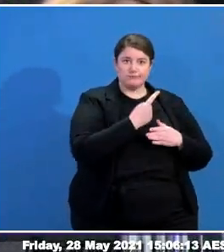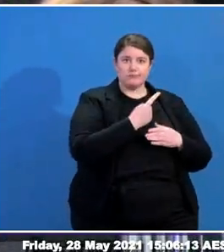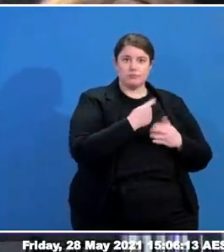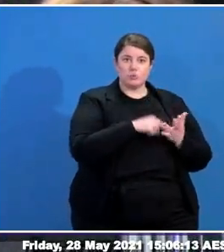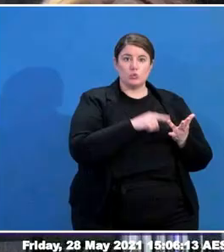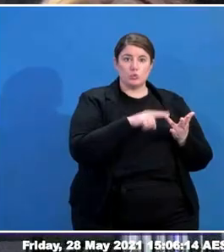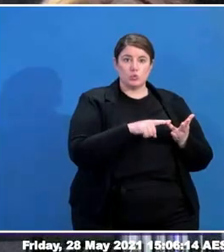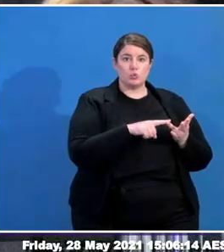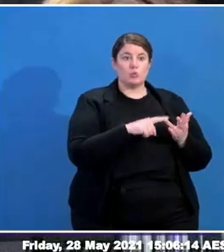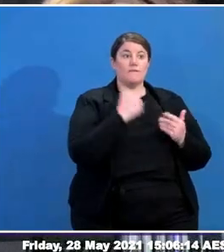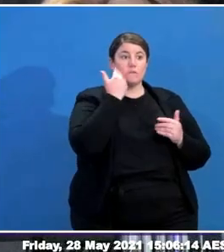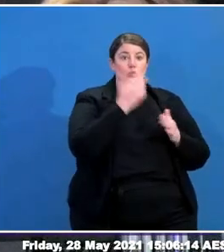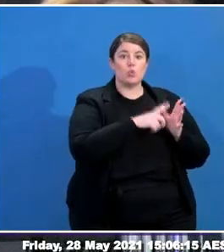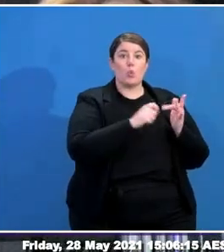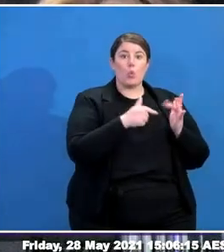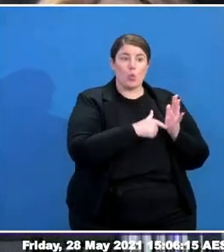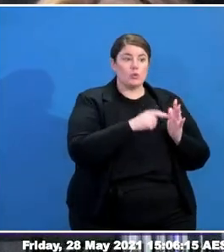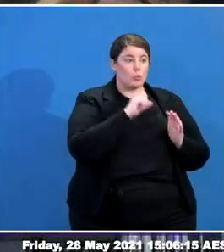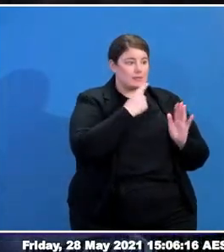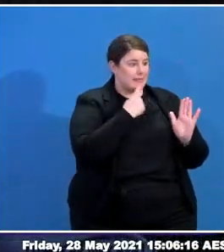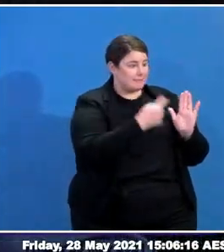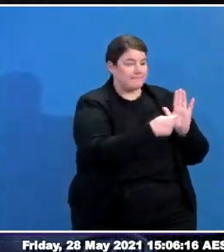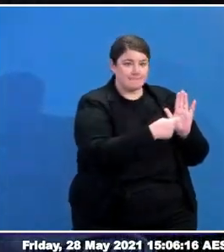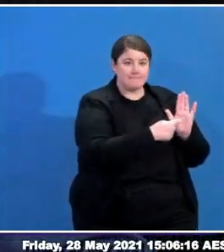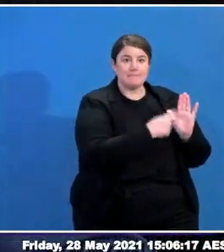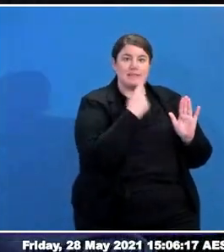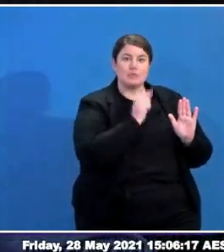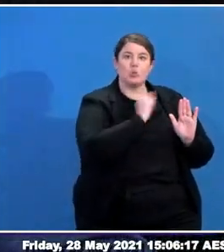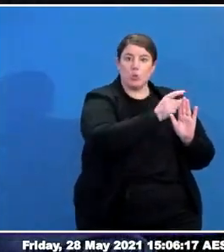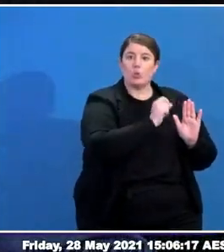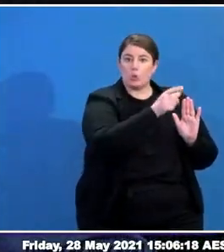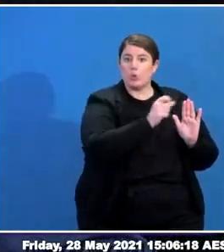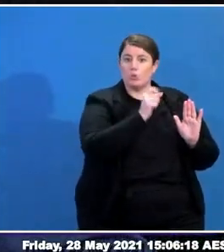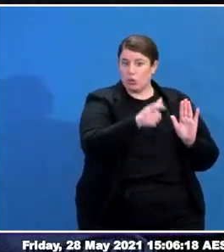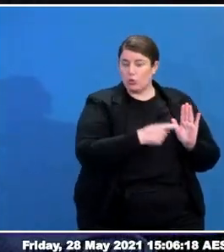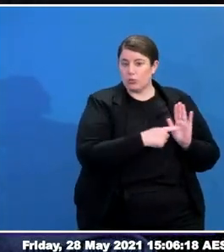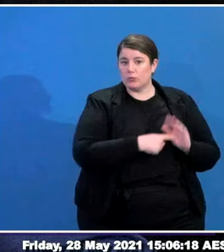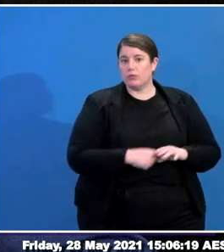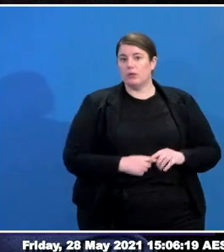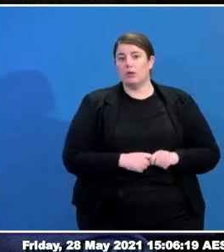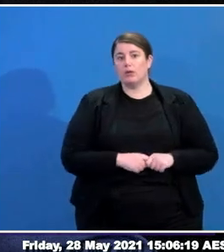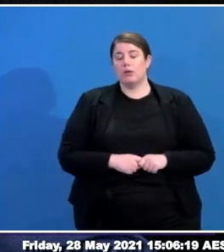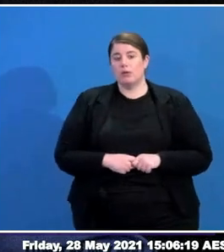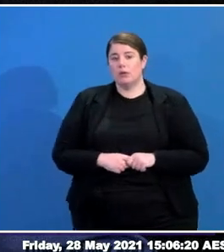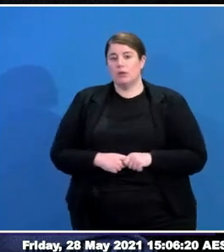direct future audits to areas of concern? The mid-term for an auditor may, for instance, look